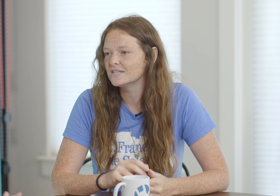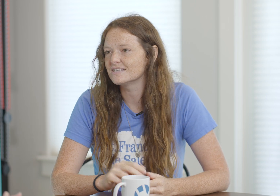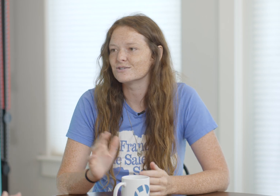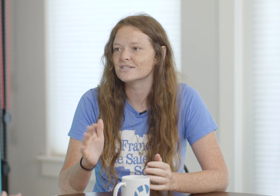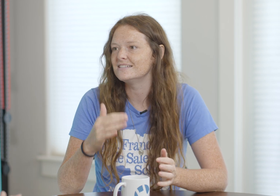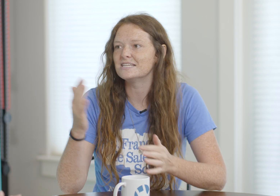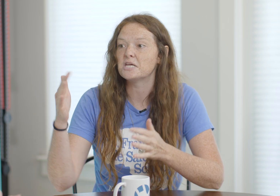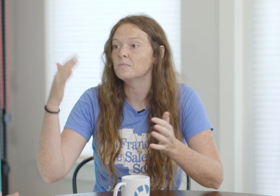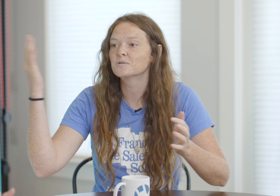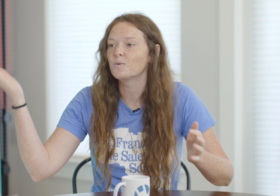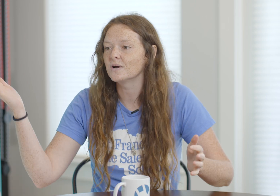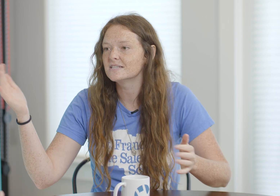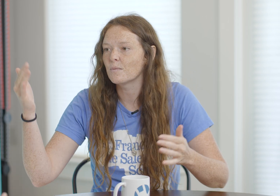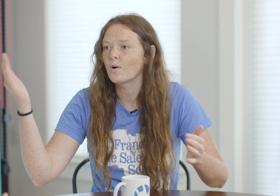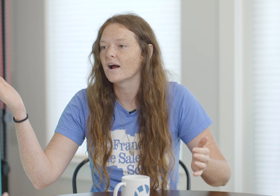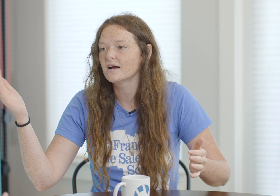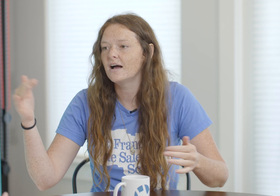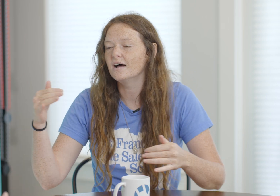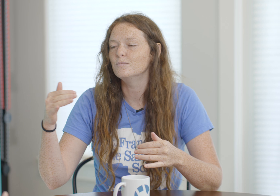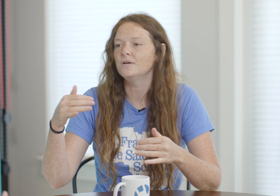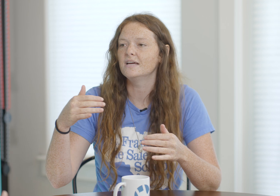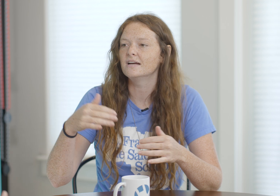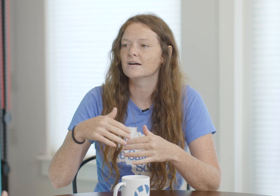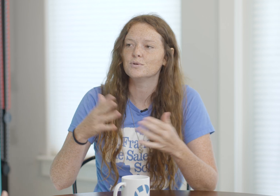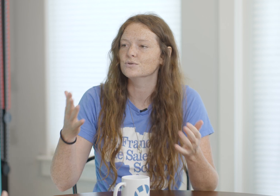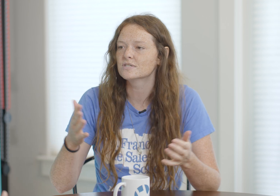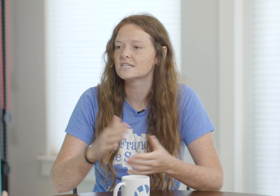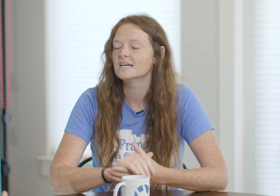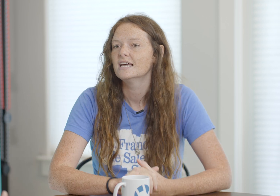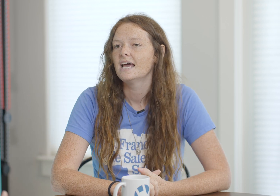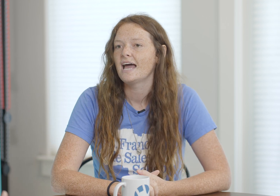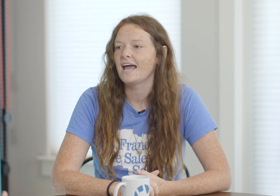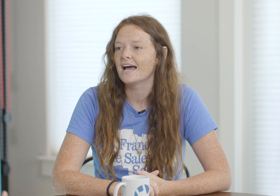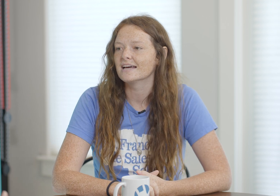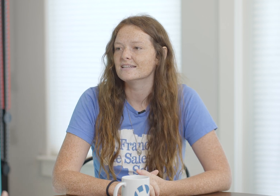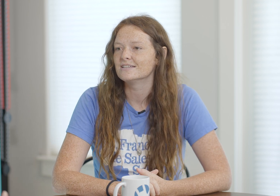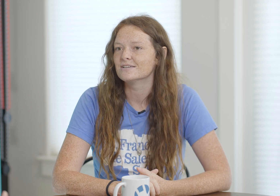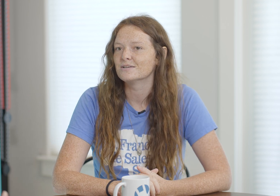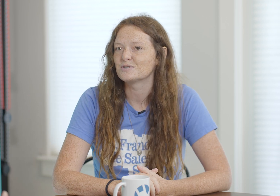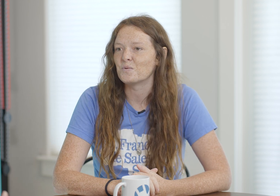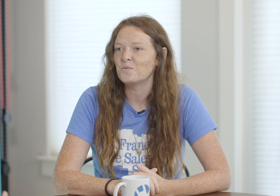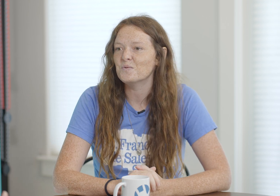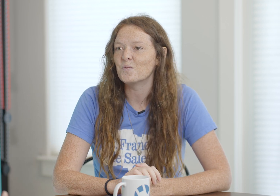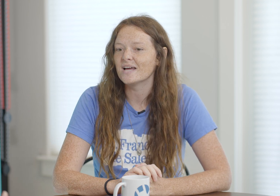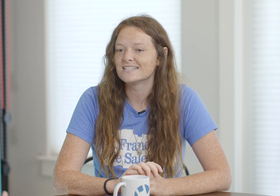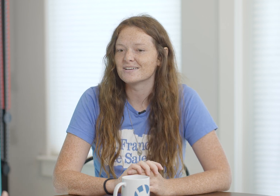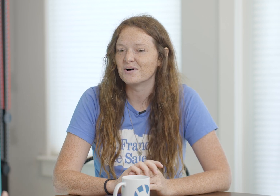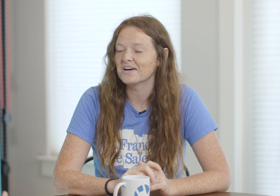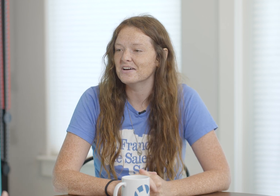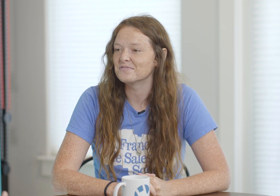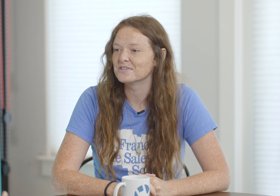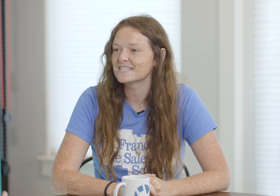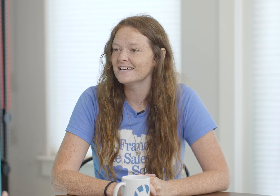is there's a disabled boy somewhere being abused. And so we on a hunt for this kid.